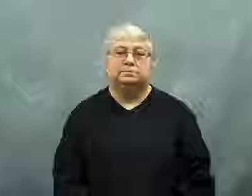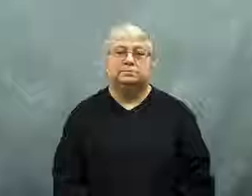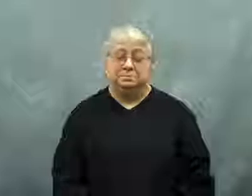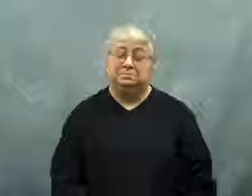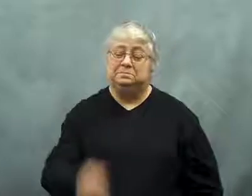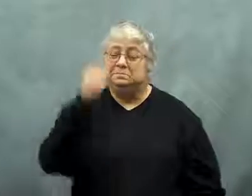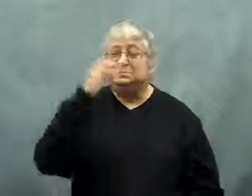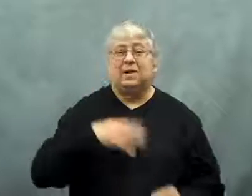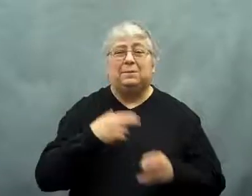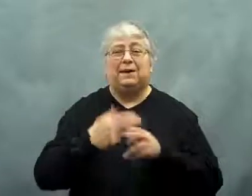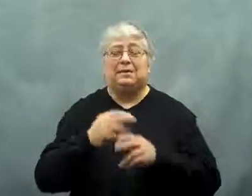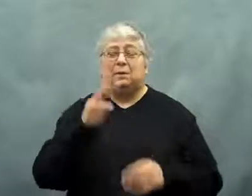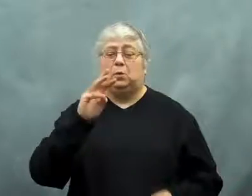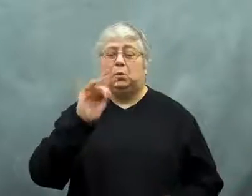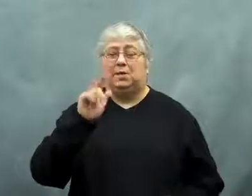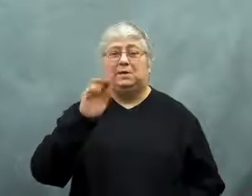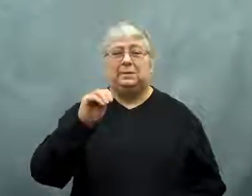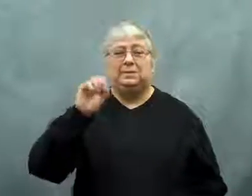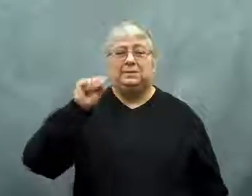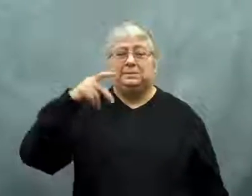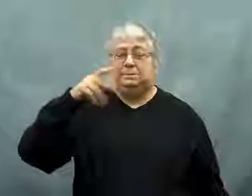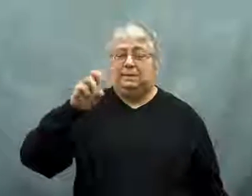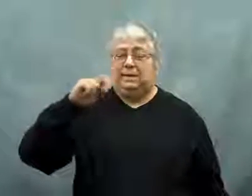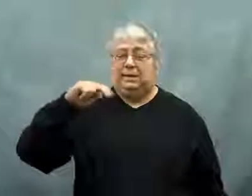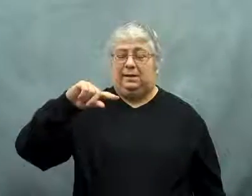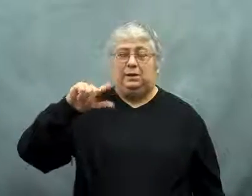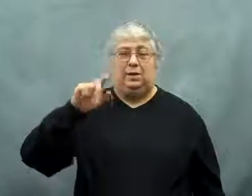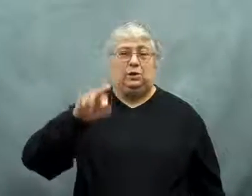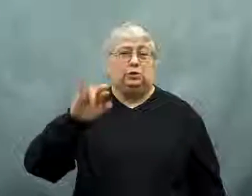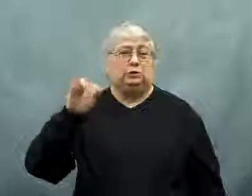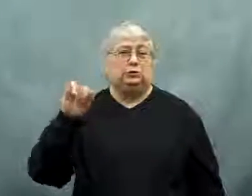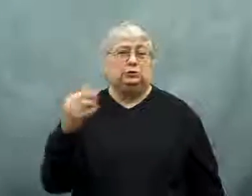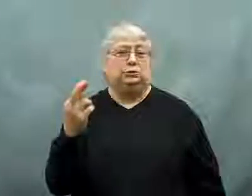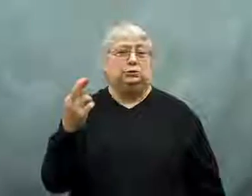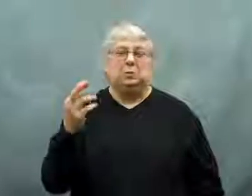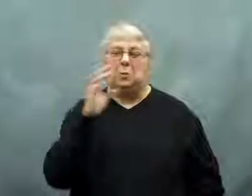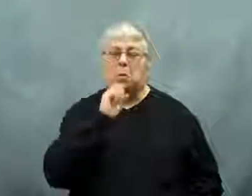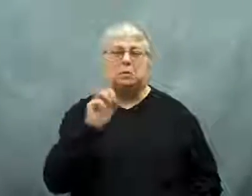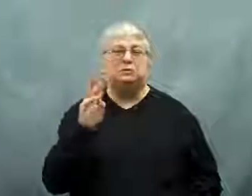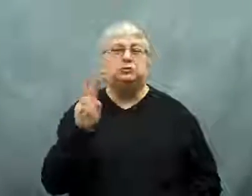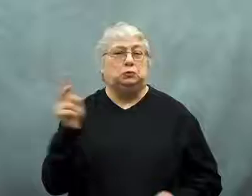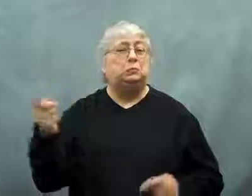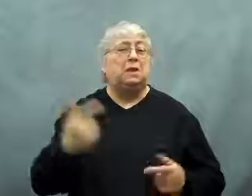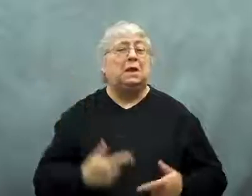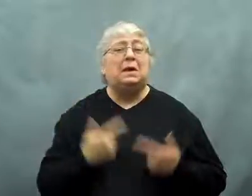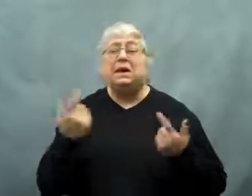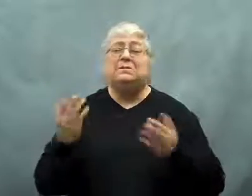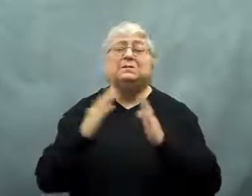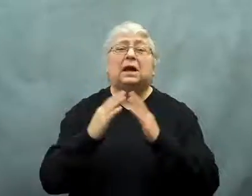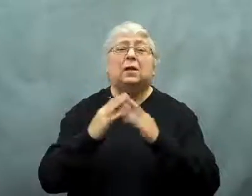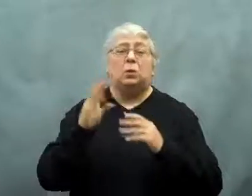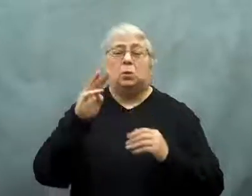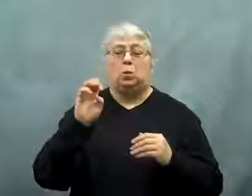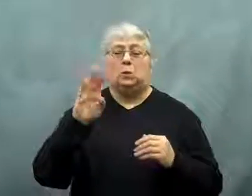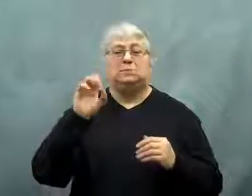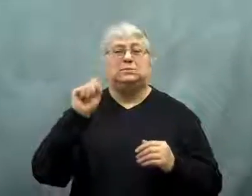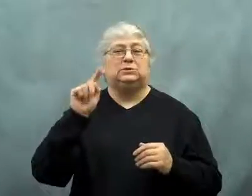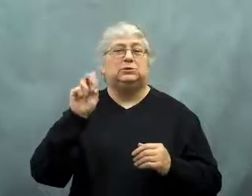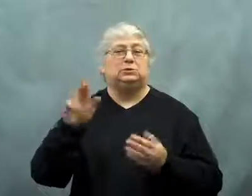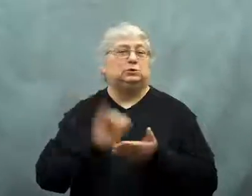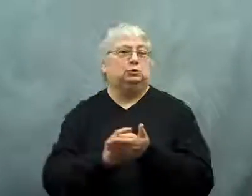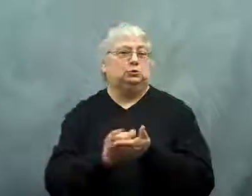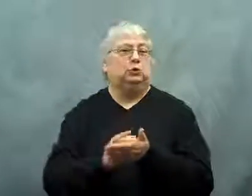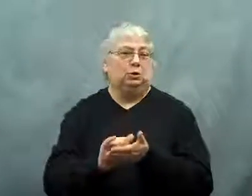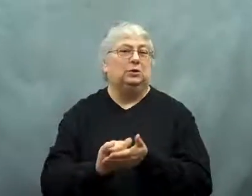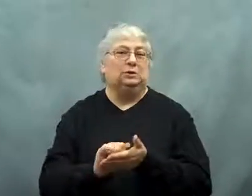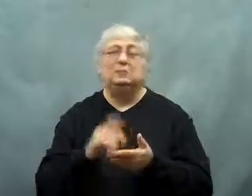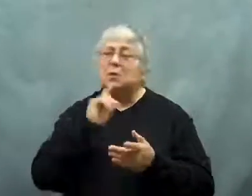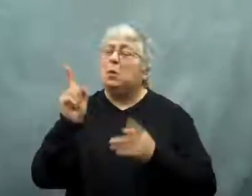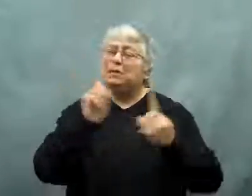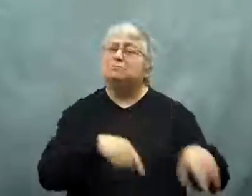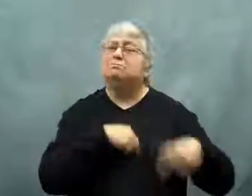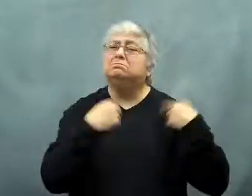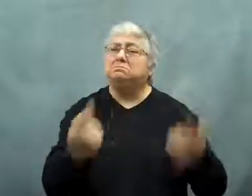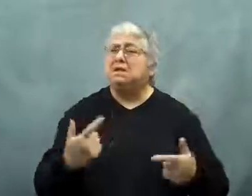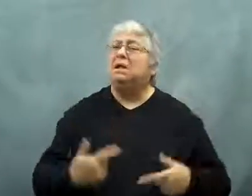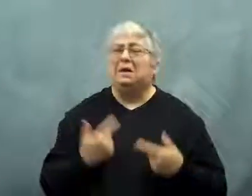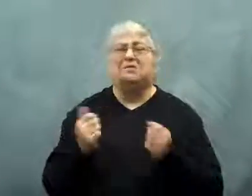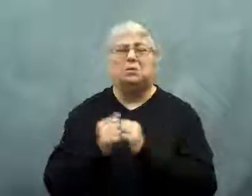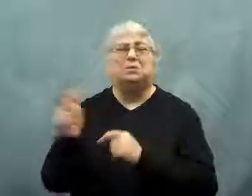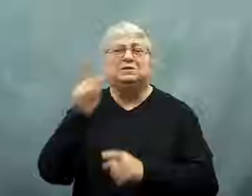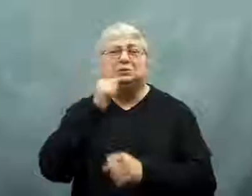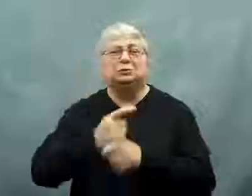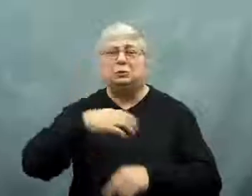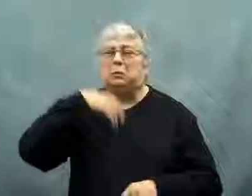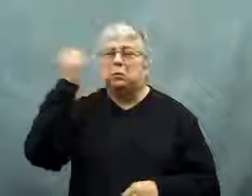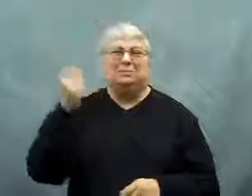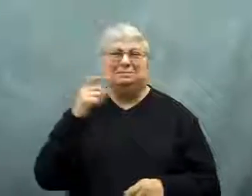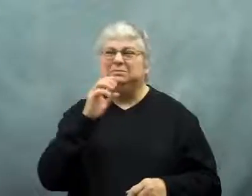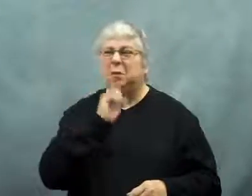William Spengler Jr., who is 62 years old, lived in Webster, New York.